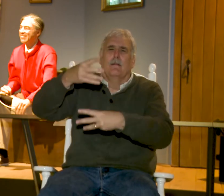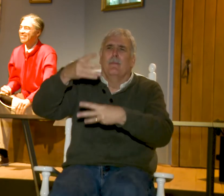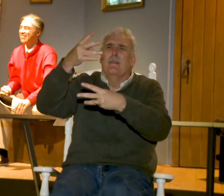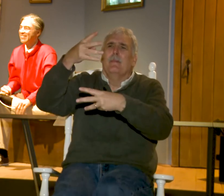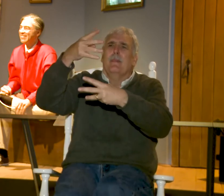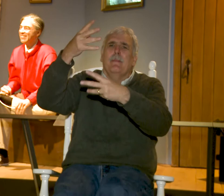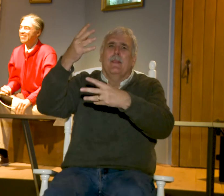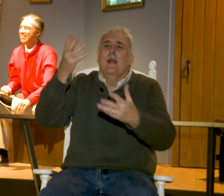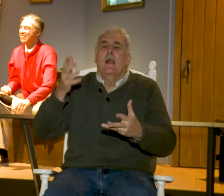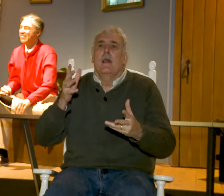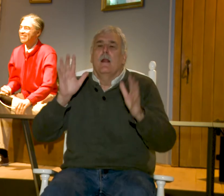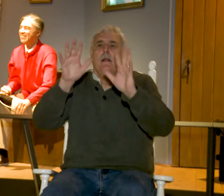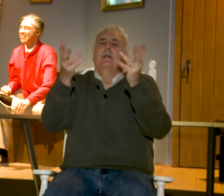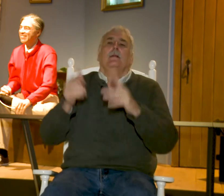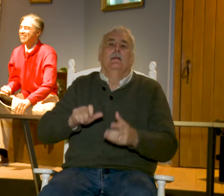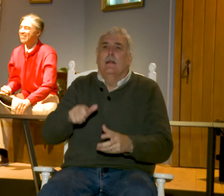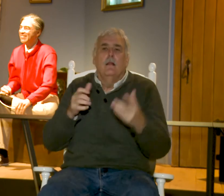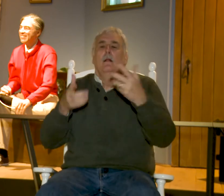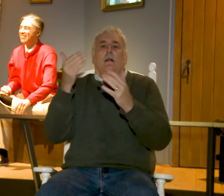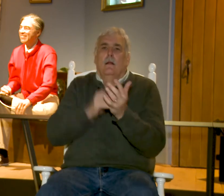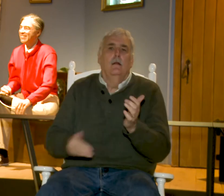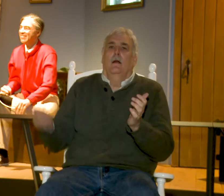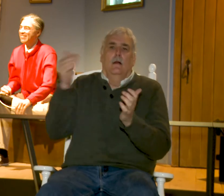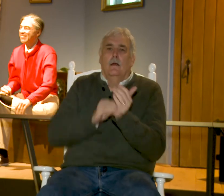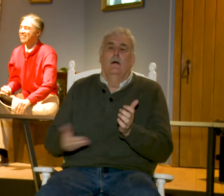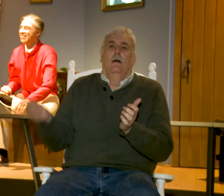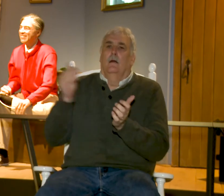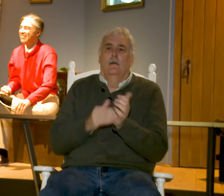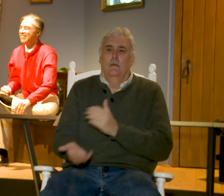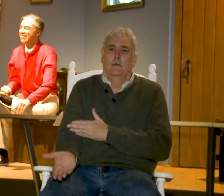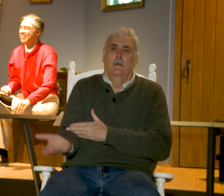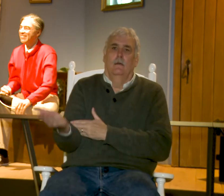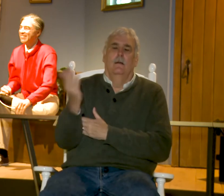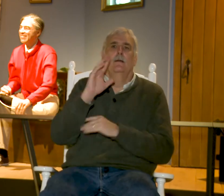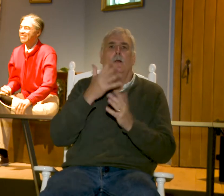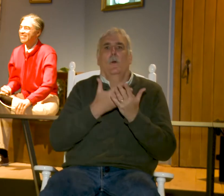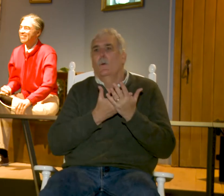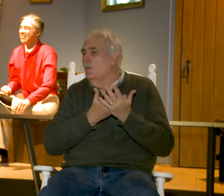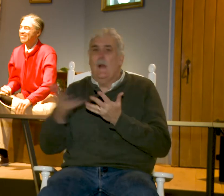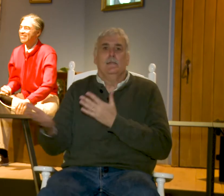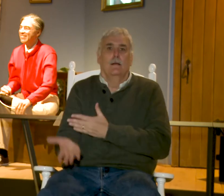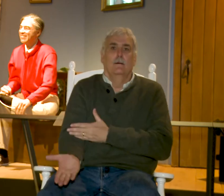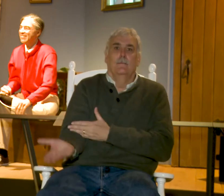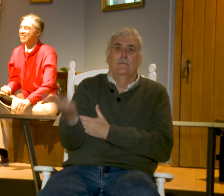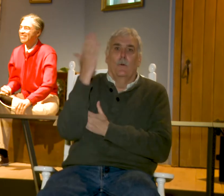It was a strain to repeat it over and over and over... We did this all morning, wasting a whole morning.